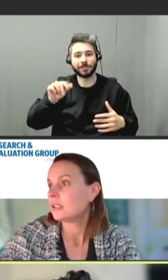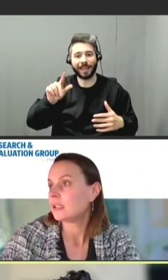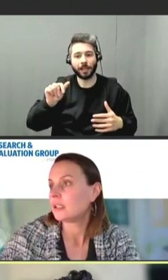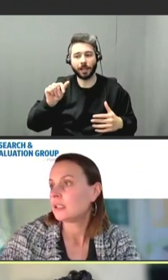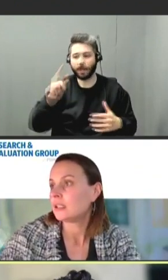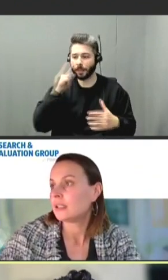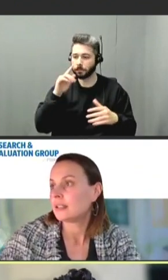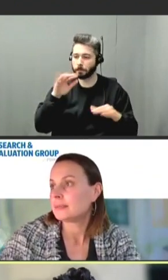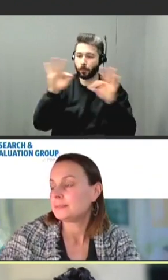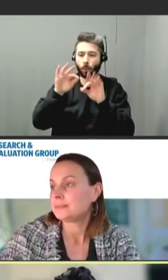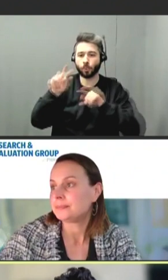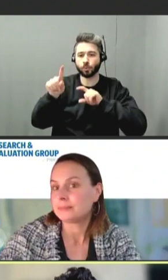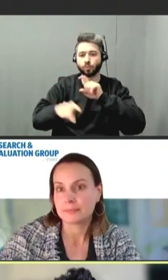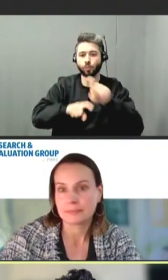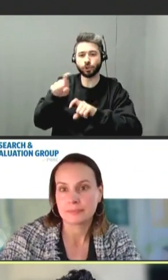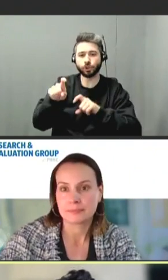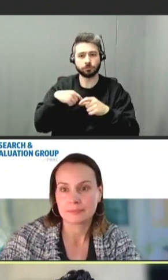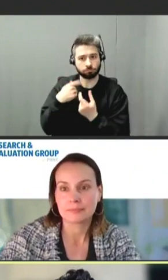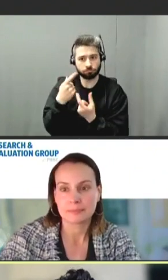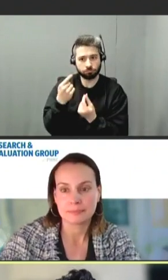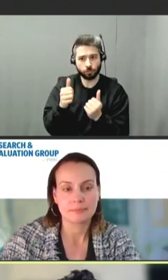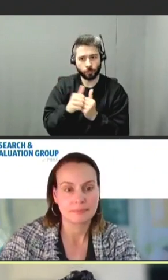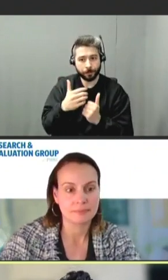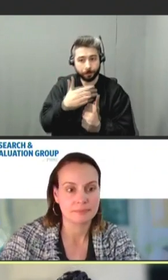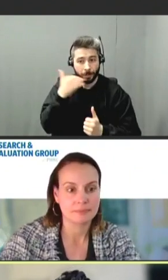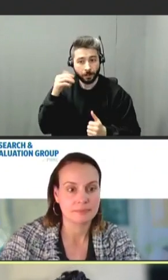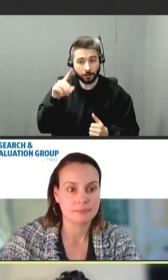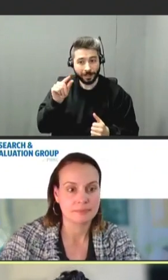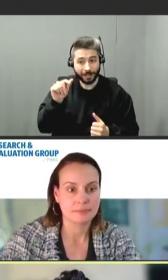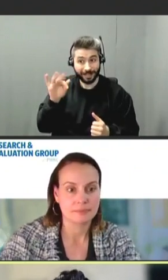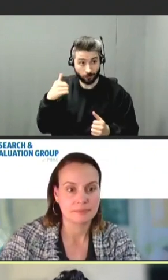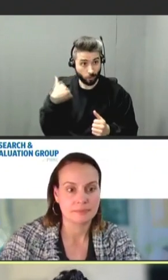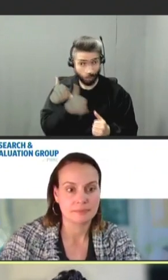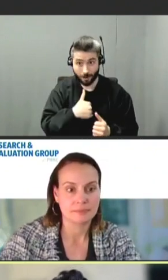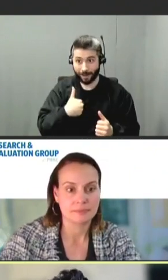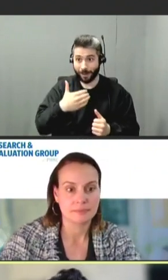how -- like what would we do with better data if we had it? You know, as someone, again, not